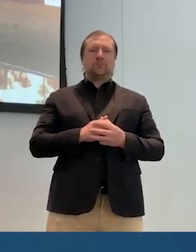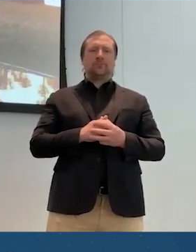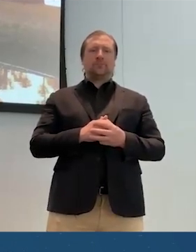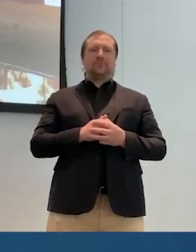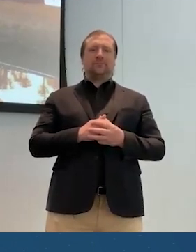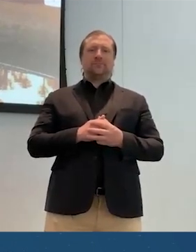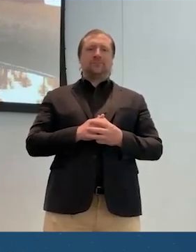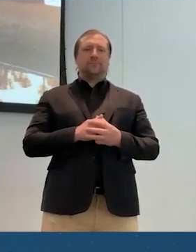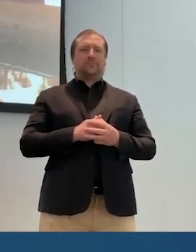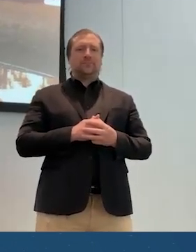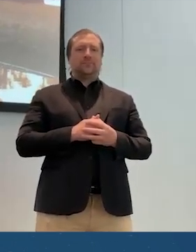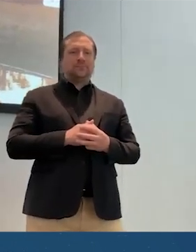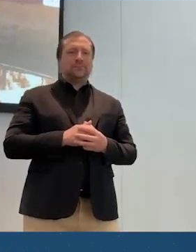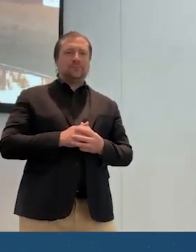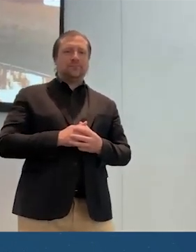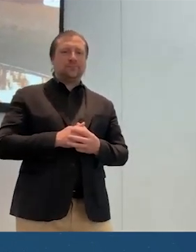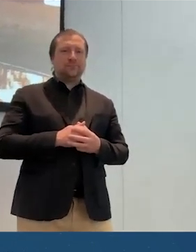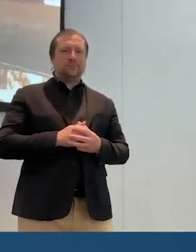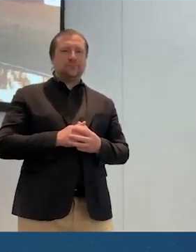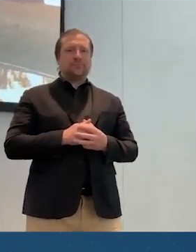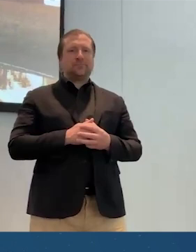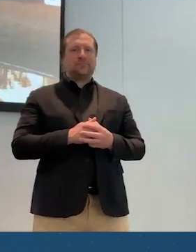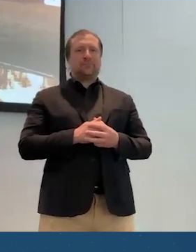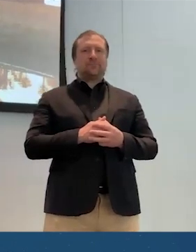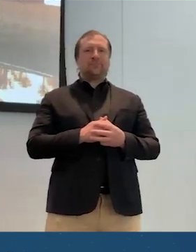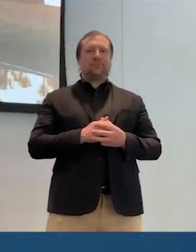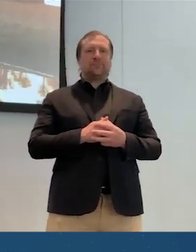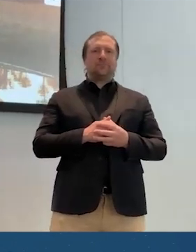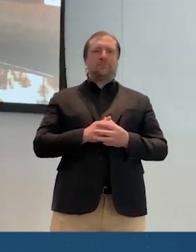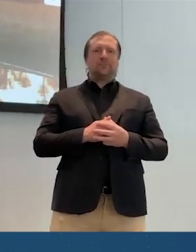that within the virtual environment for me.